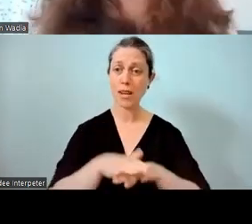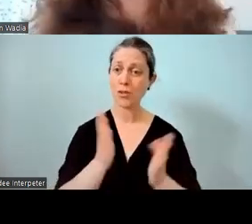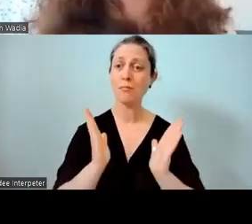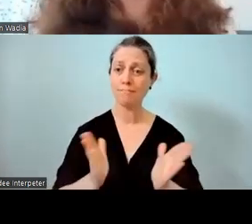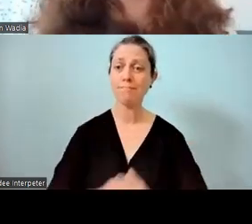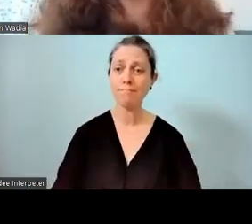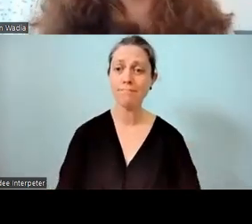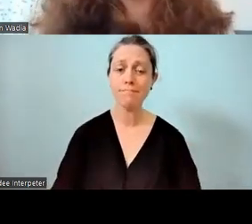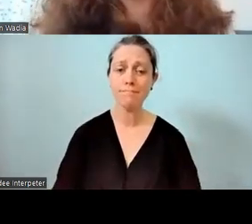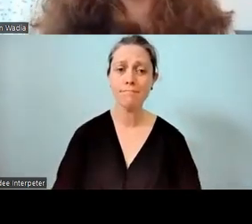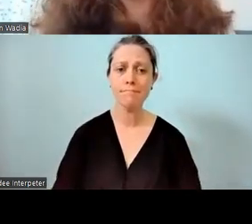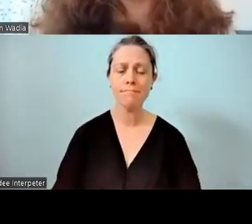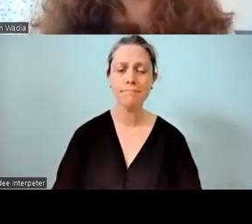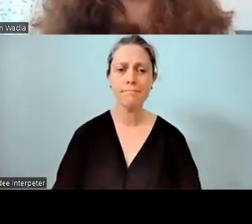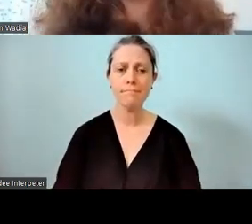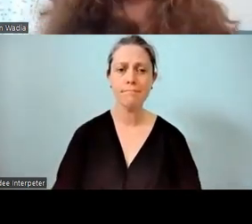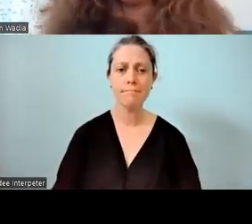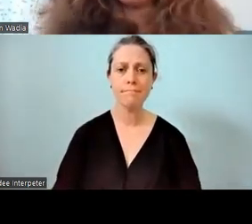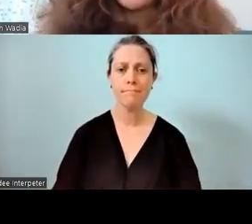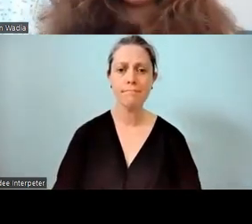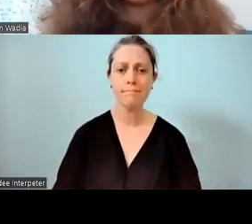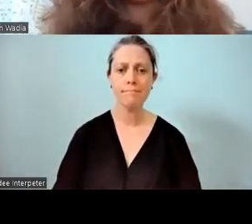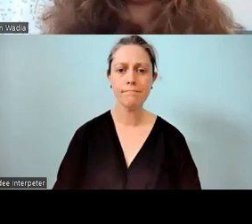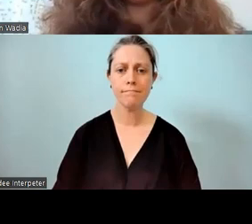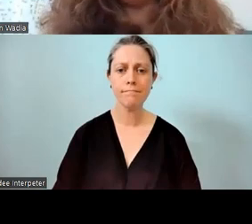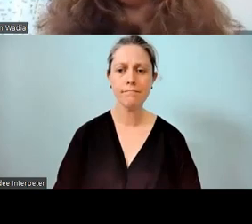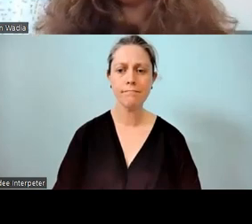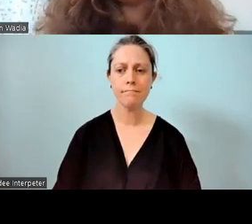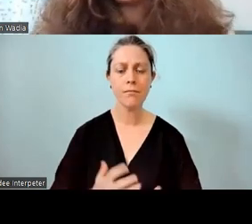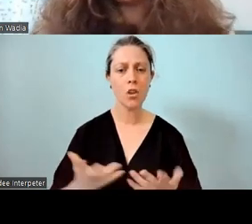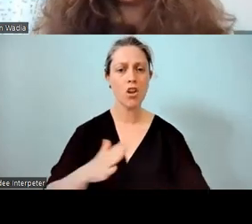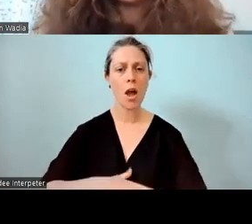And often what I say is parents choose specialist education